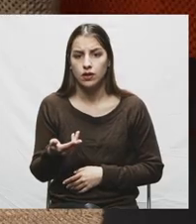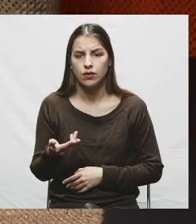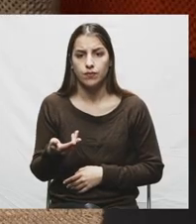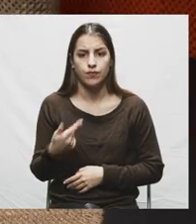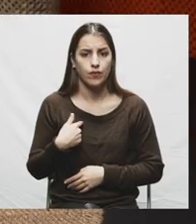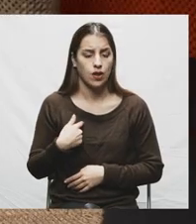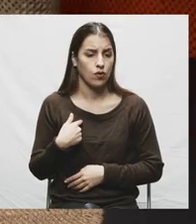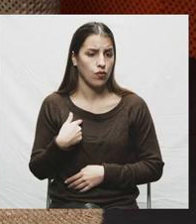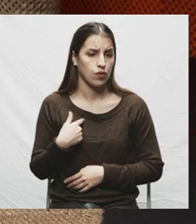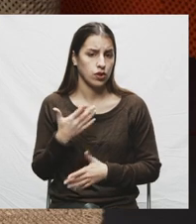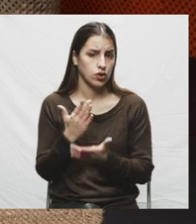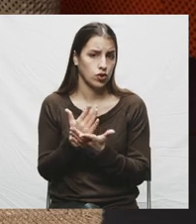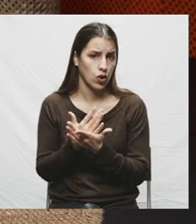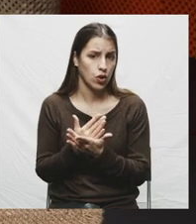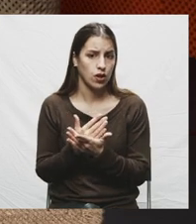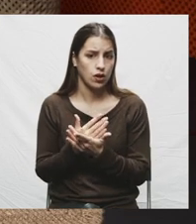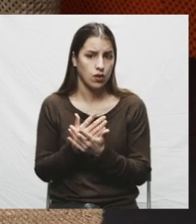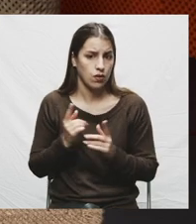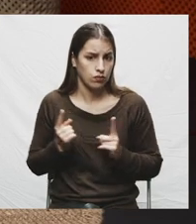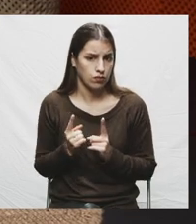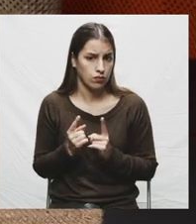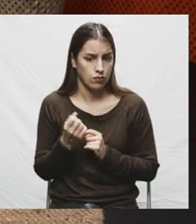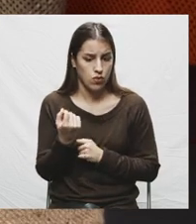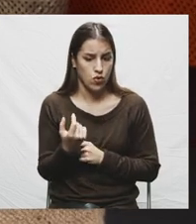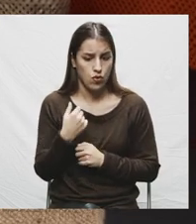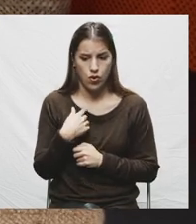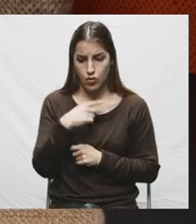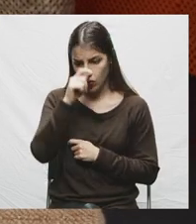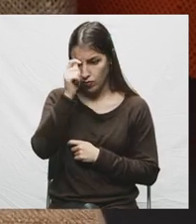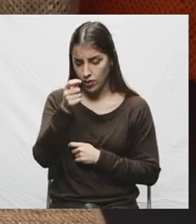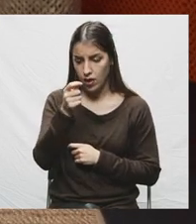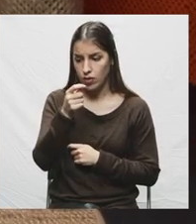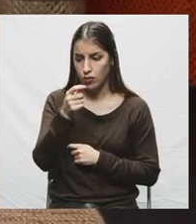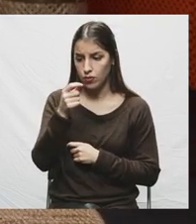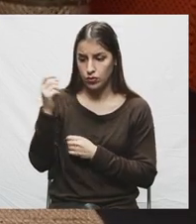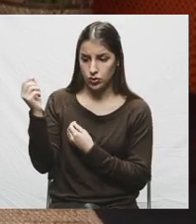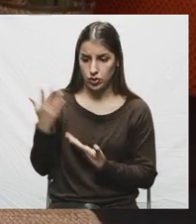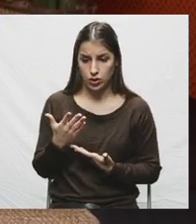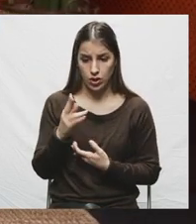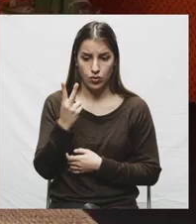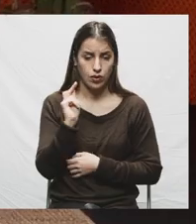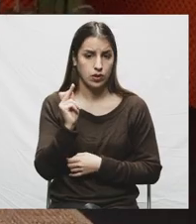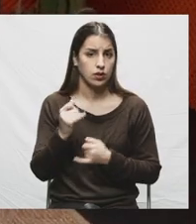I was coming from... a, somehow, small school. Invited as an intern after 2 years studying